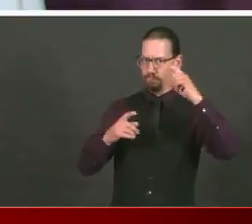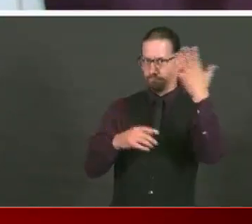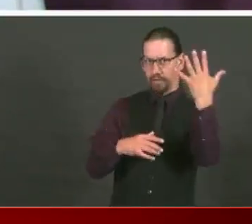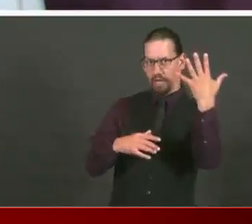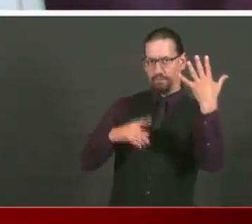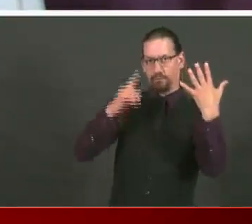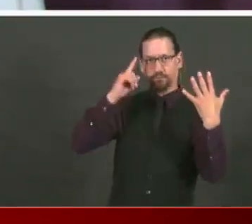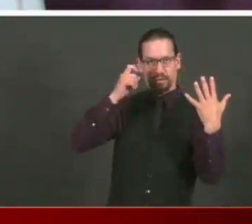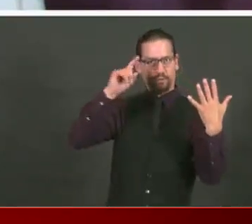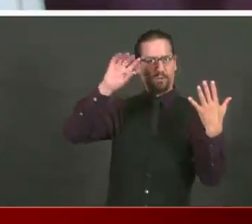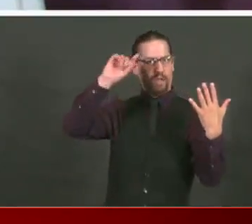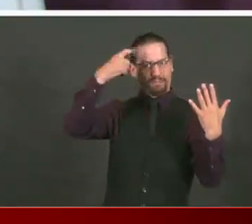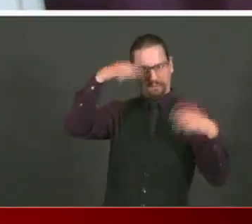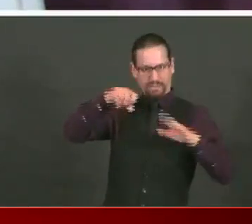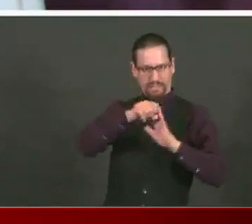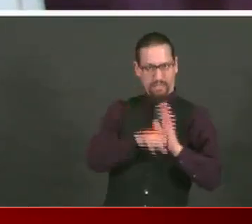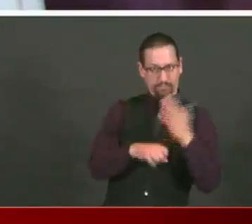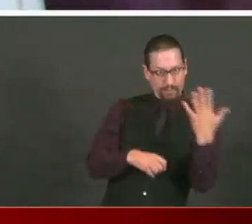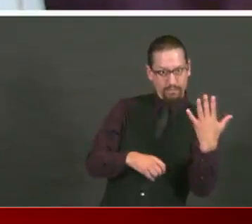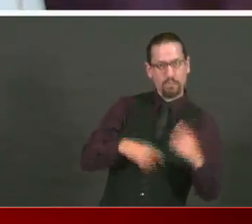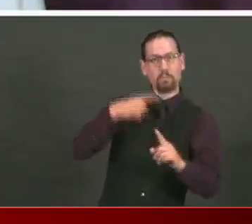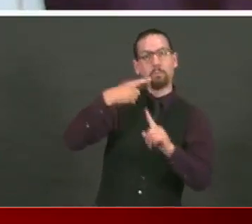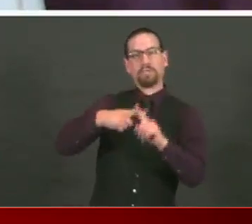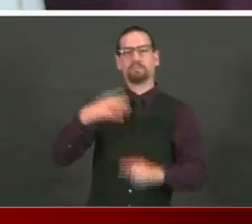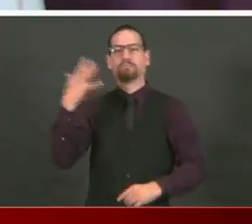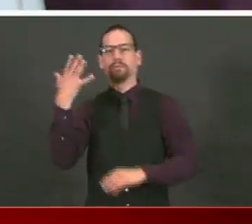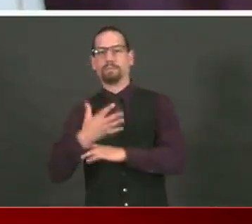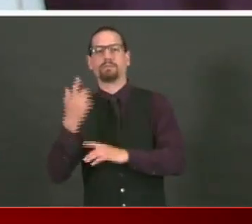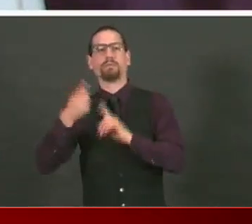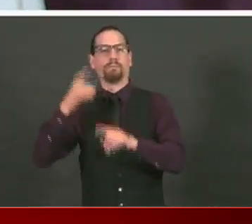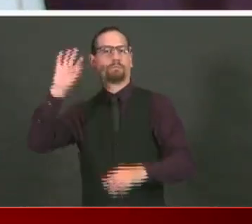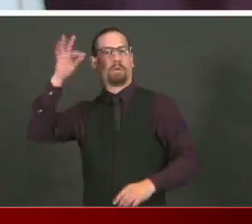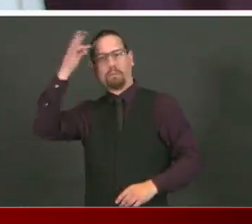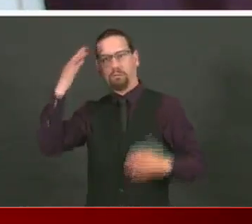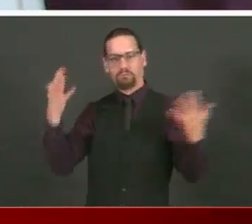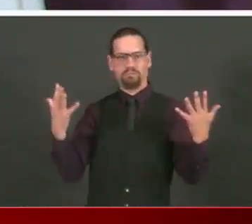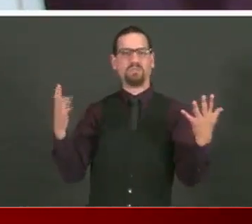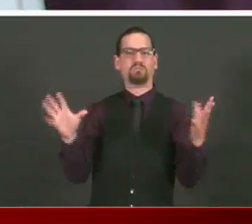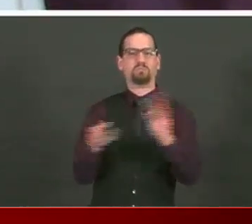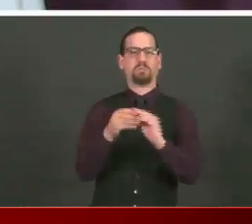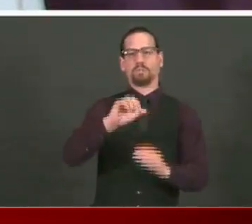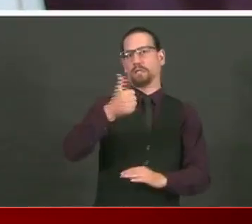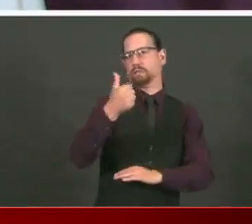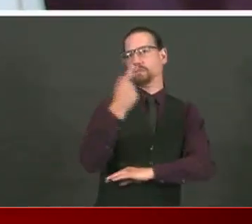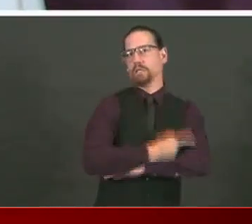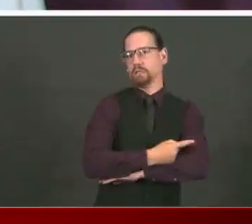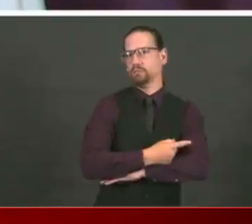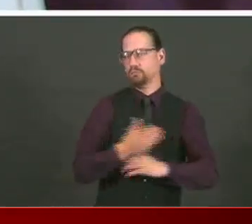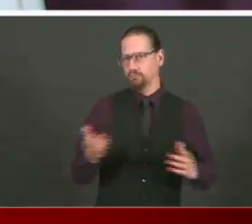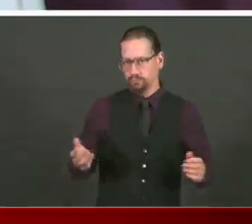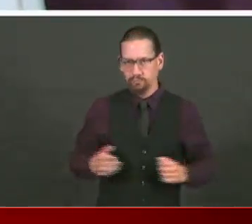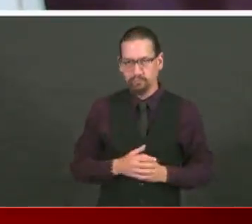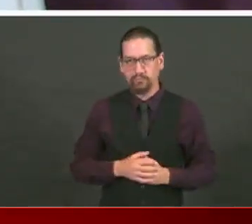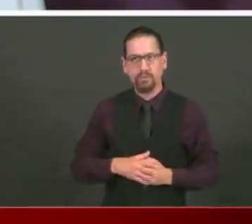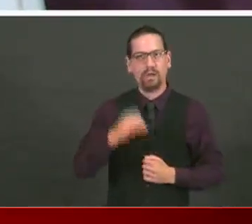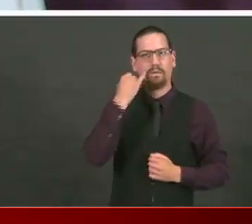TO STAY HELP. HOME.